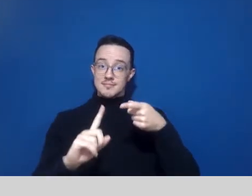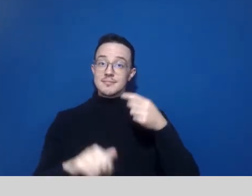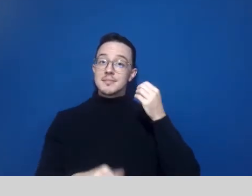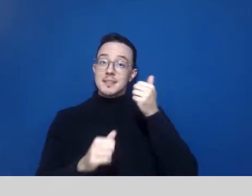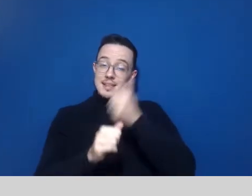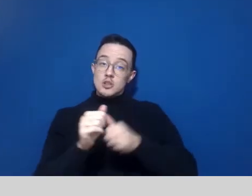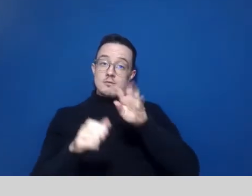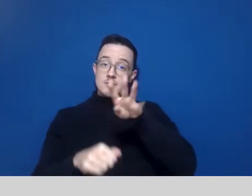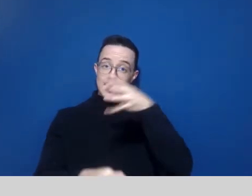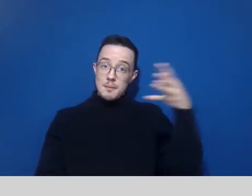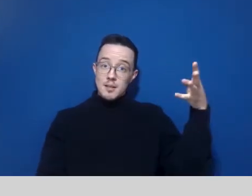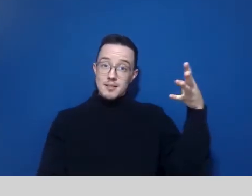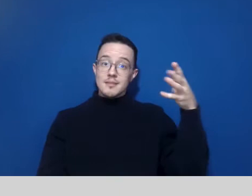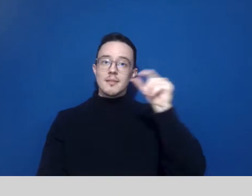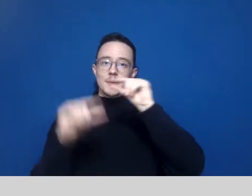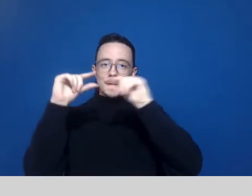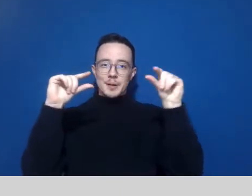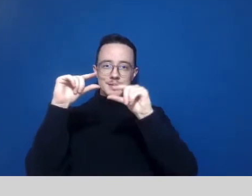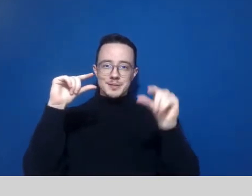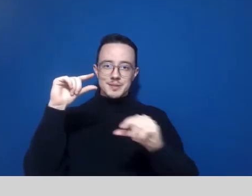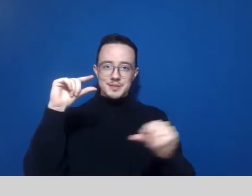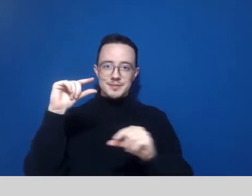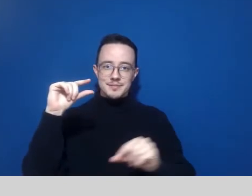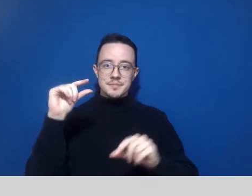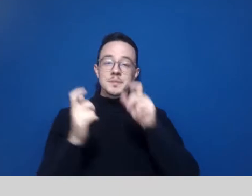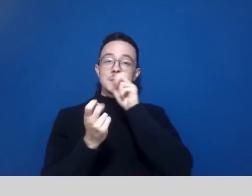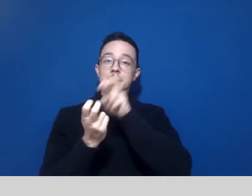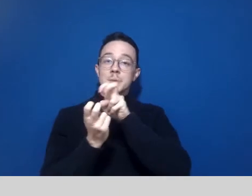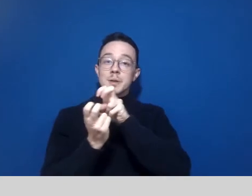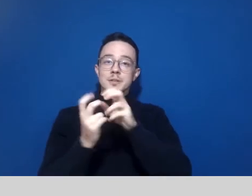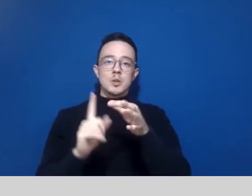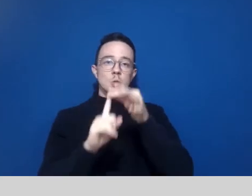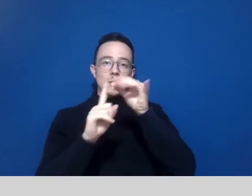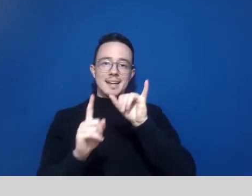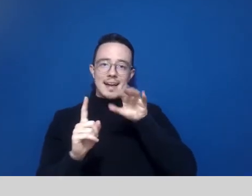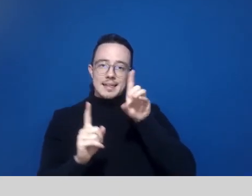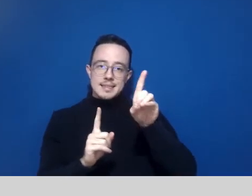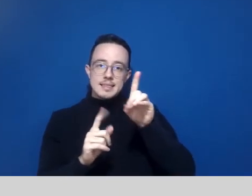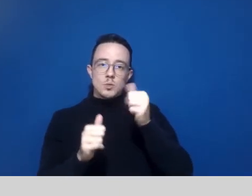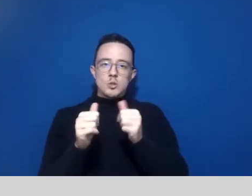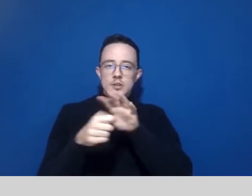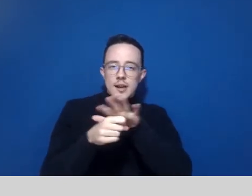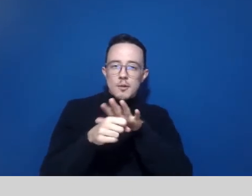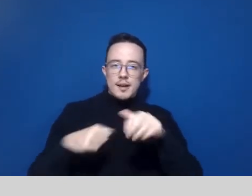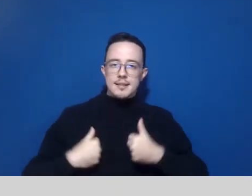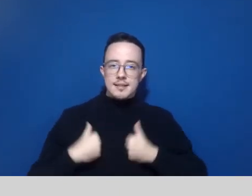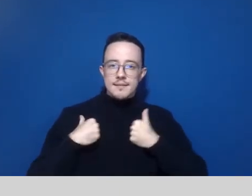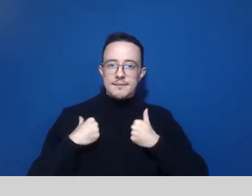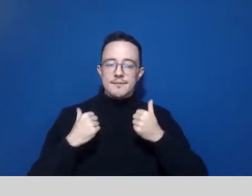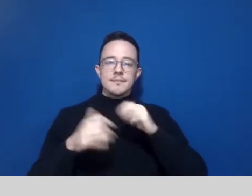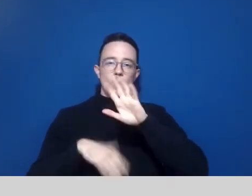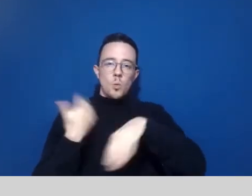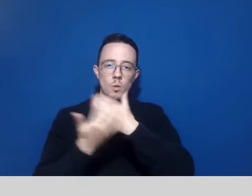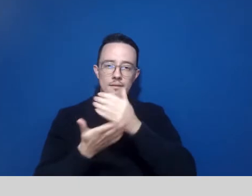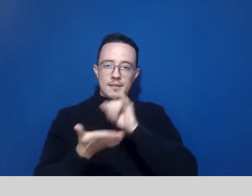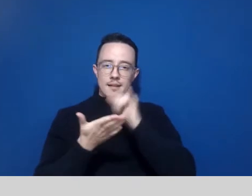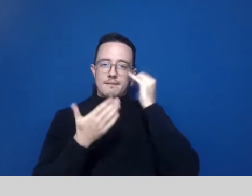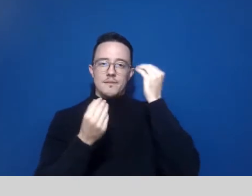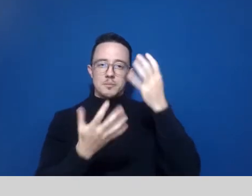And it is indeed a table with columns for squirrels with unique squirrel IDS and which hectare they're in, all of that kind of stuff.